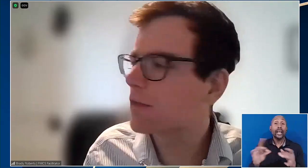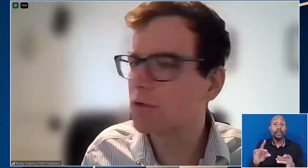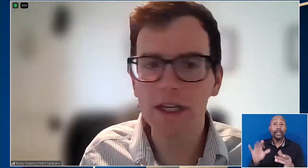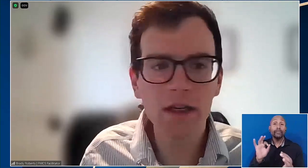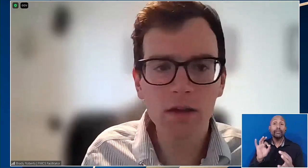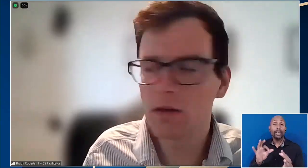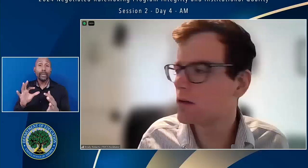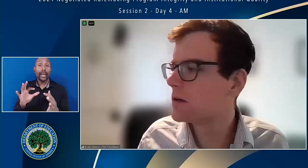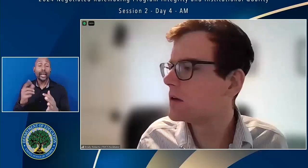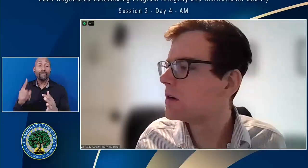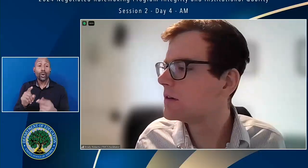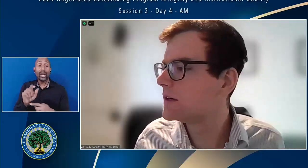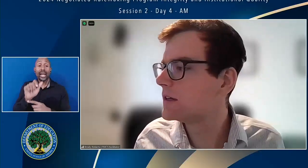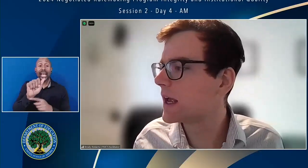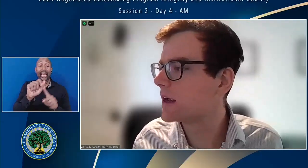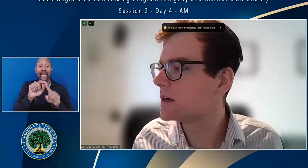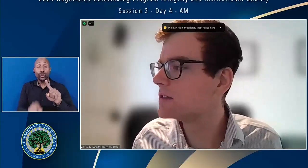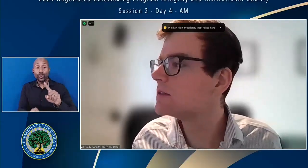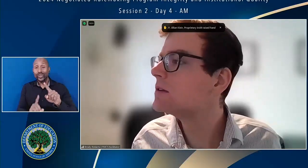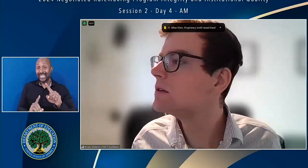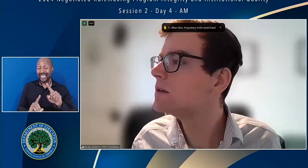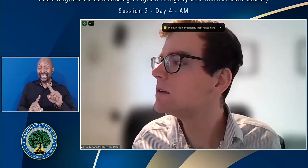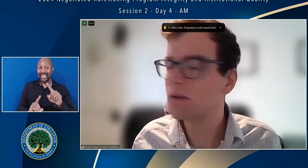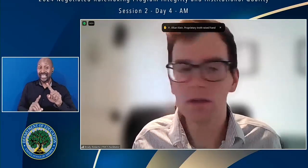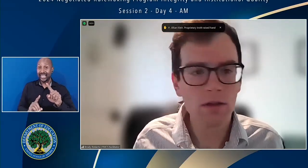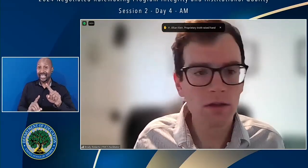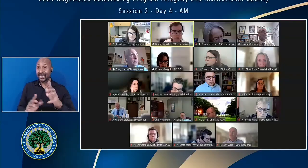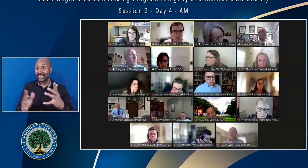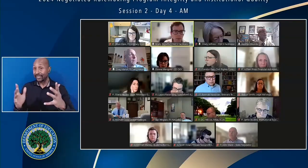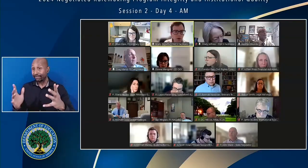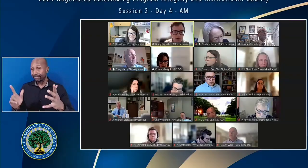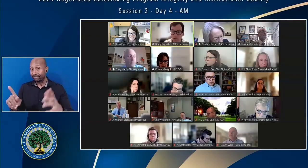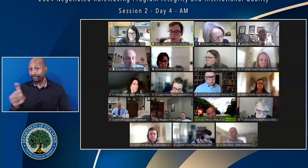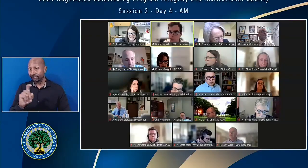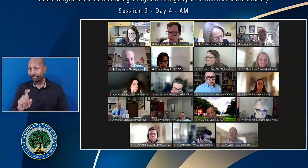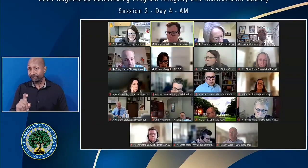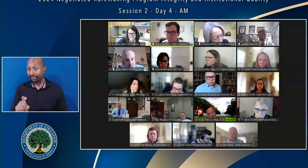through (d) taking us to the top of 24? Yeah, Jillian.